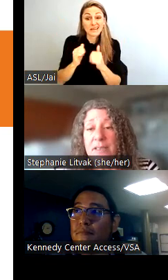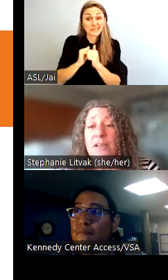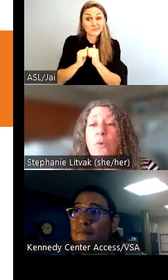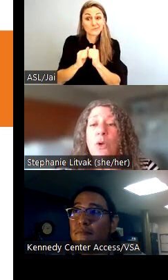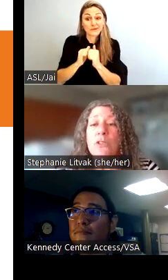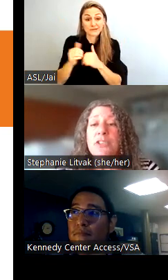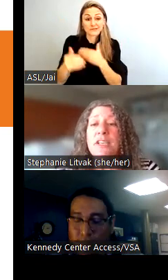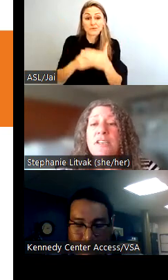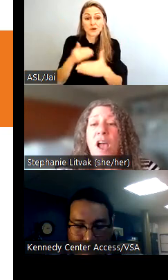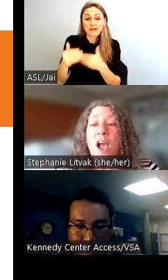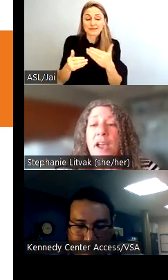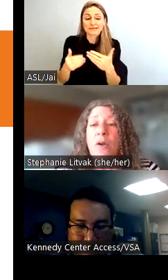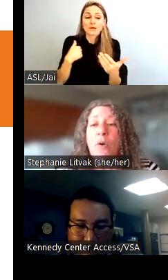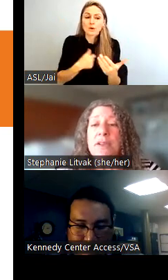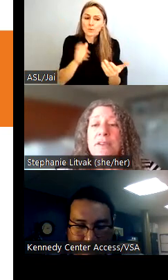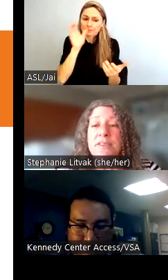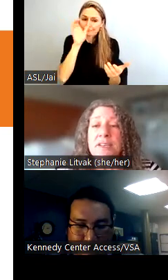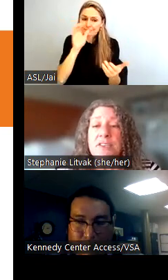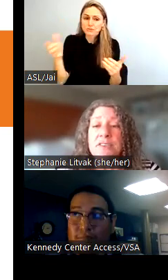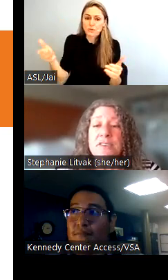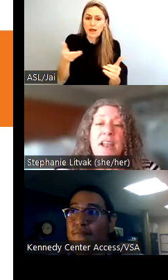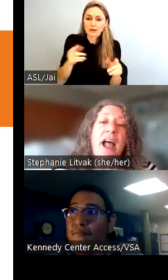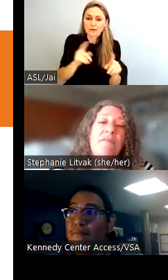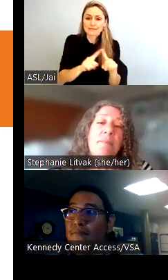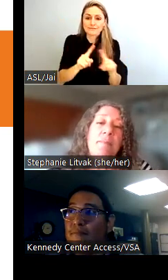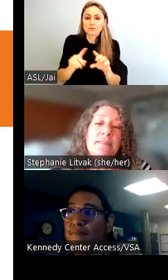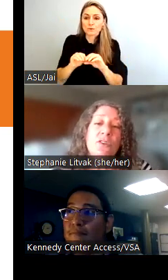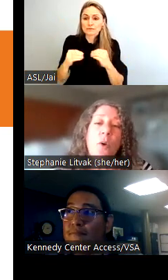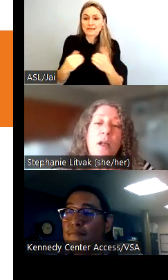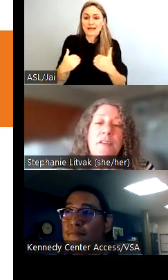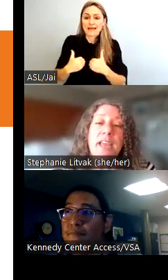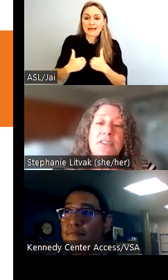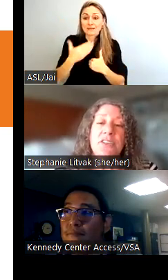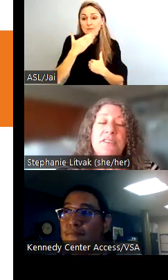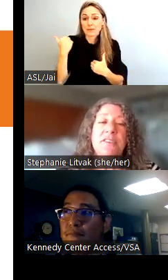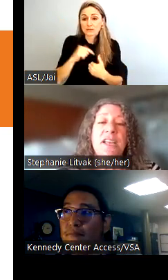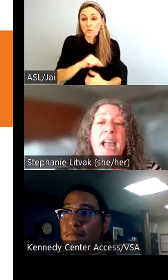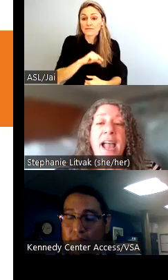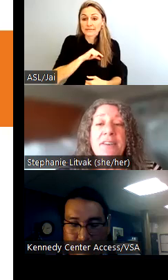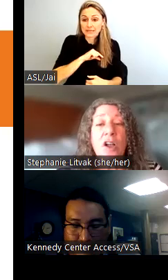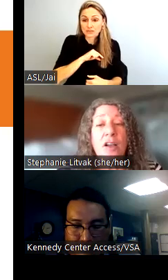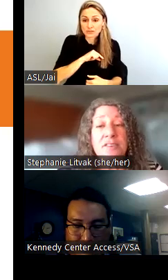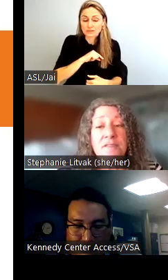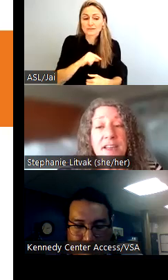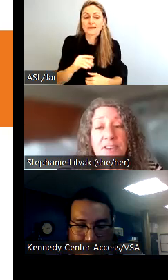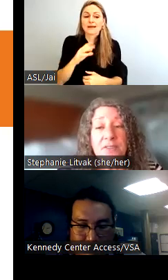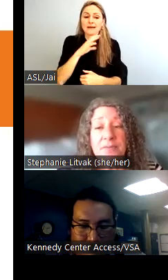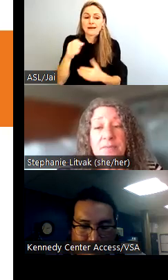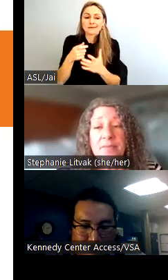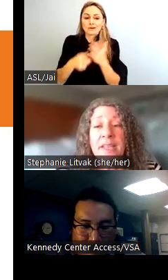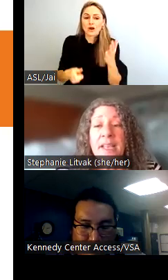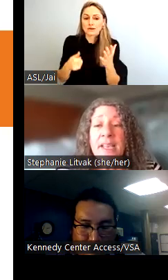We're looking to hire organizations that have the best qualifications and are cost effective.